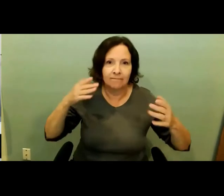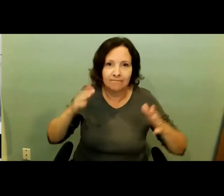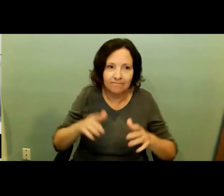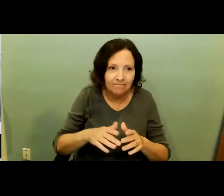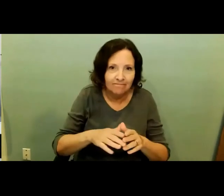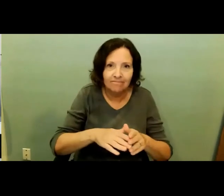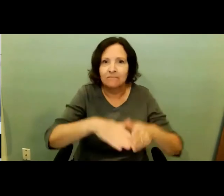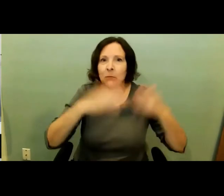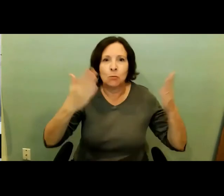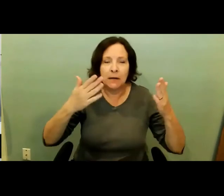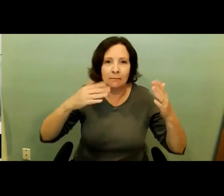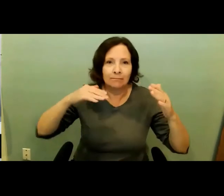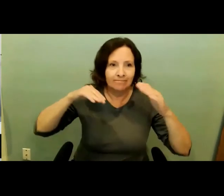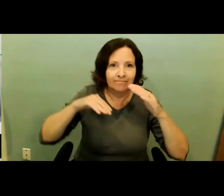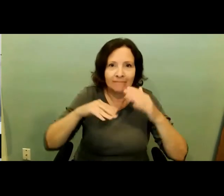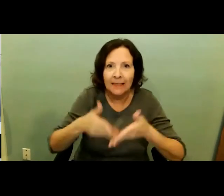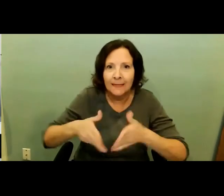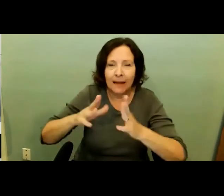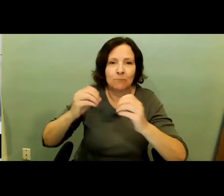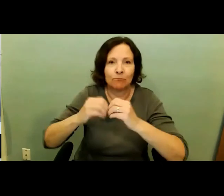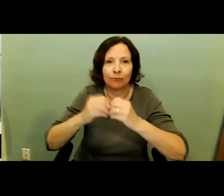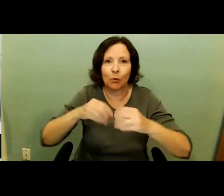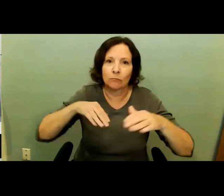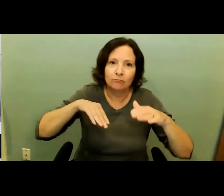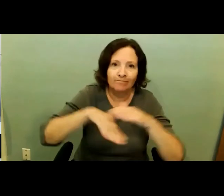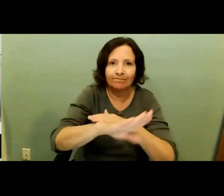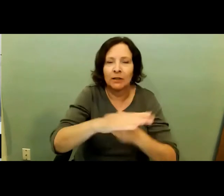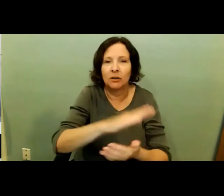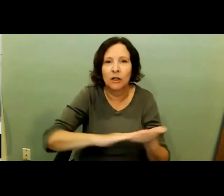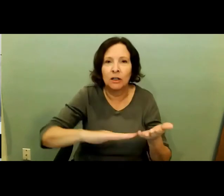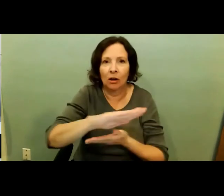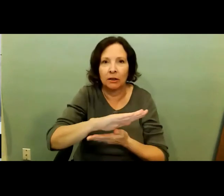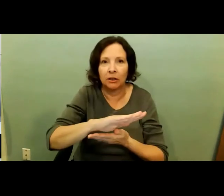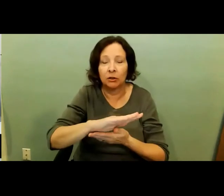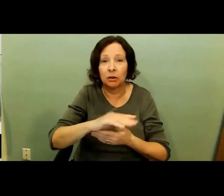I would like to think and believe that we can rethink how we can re-humanize